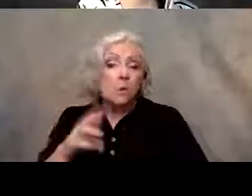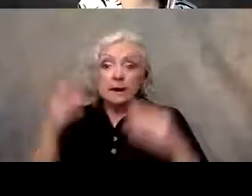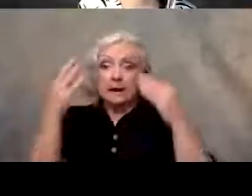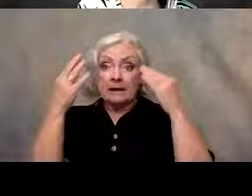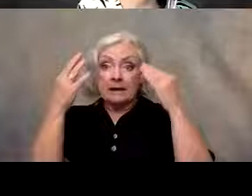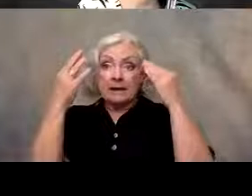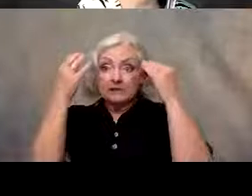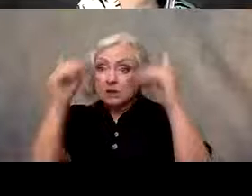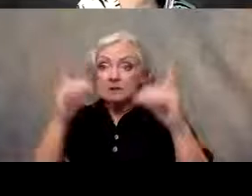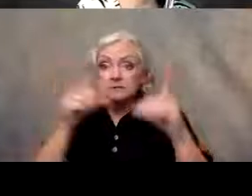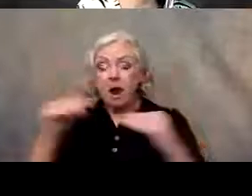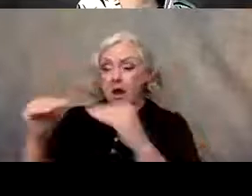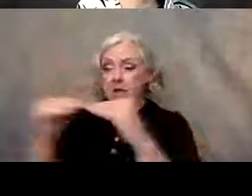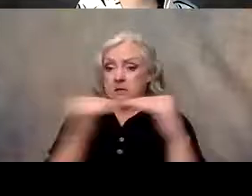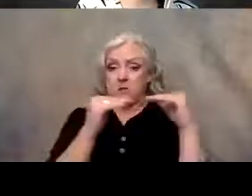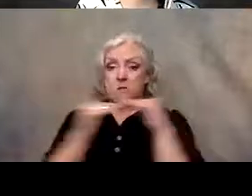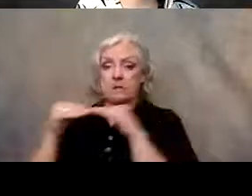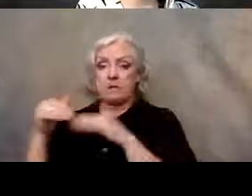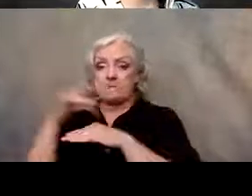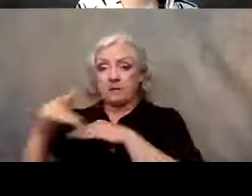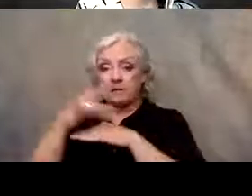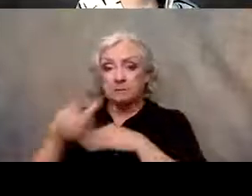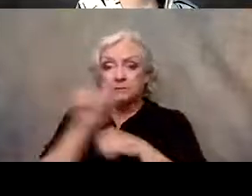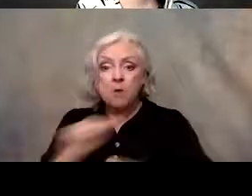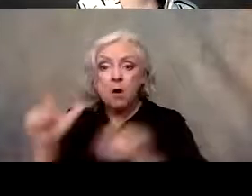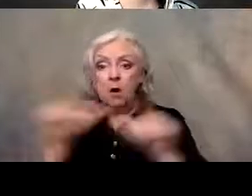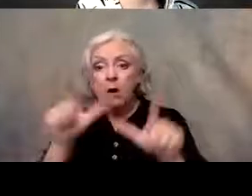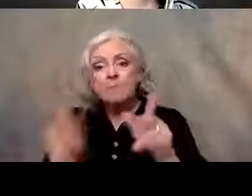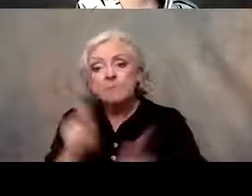in all areas, in all walks of life, we realize that removing literacy